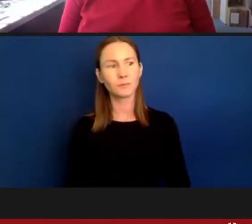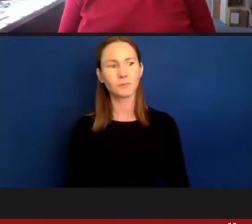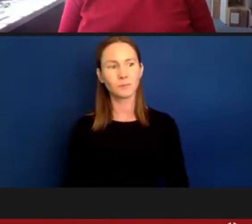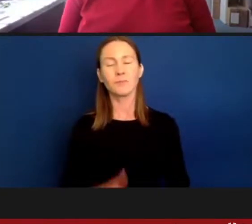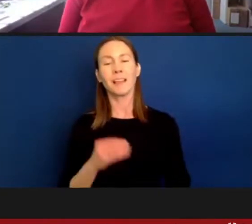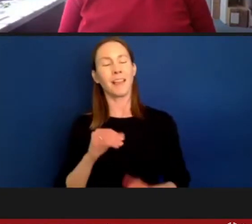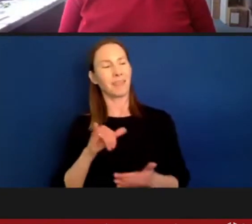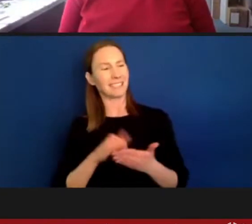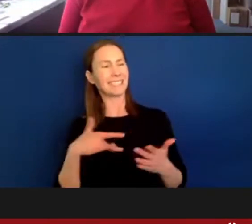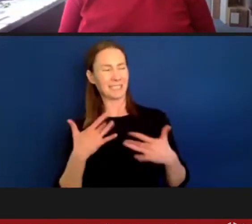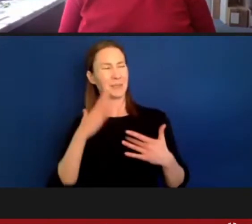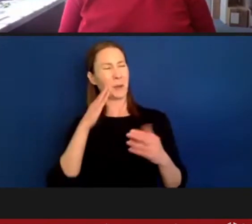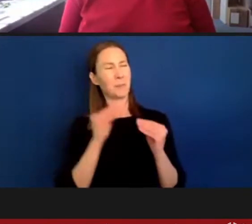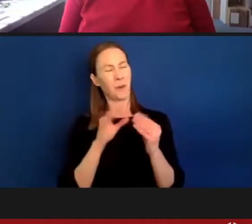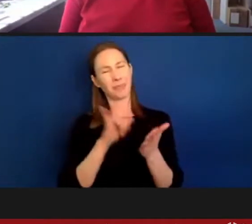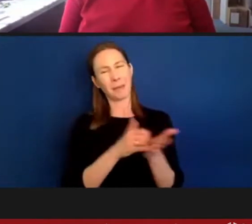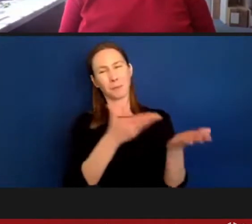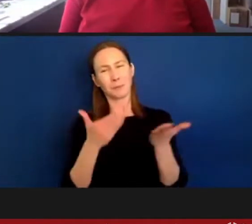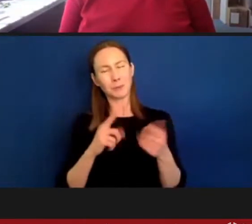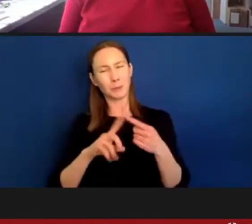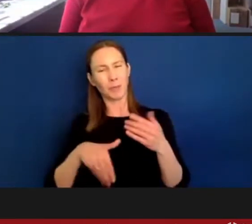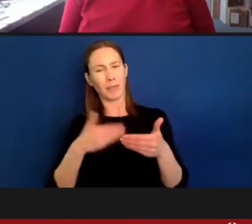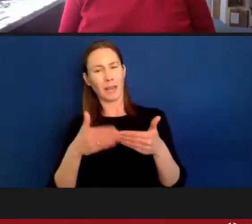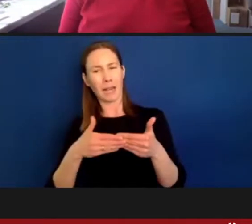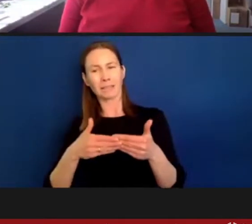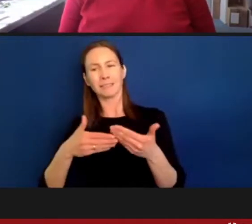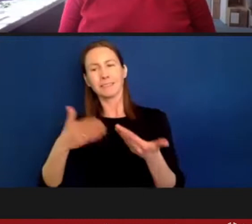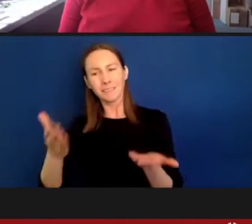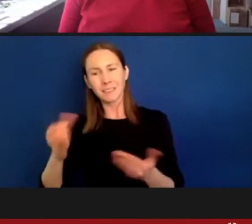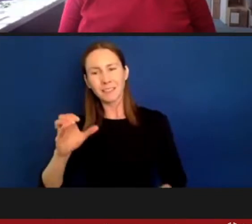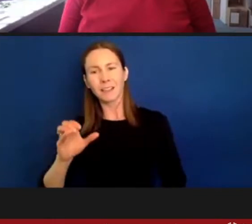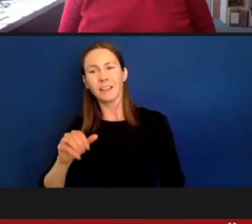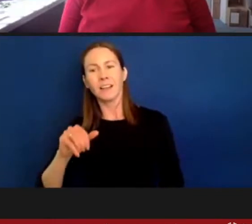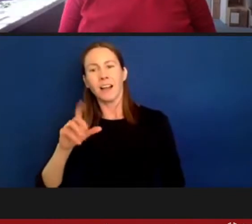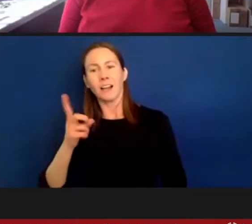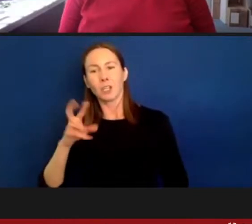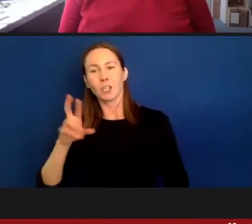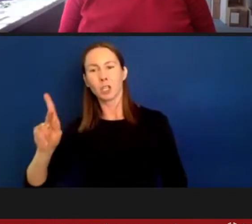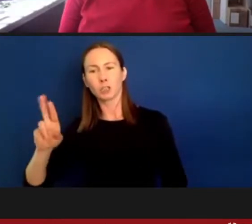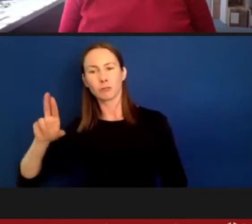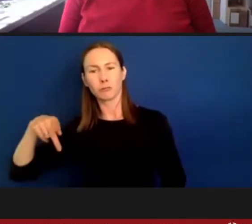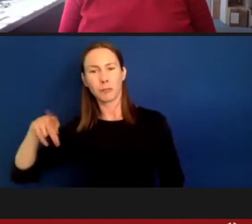That brings me to Dr. Houtrow and Dr. Kripke, and I wanted to ask you both how you think